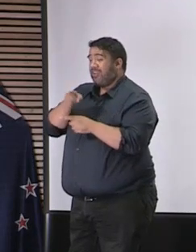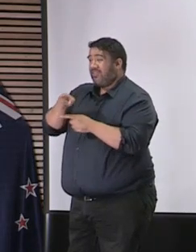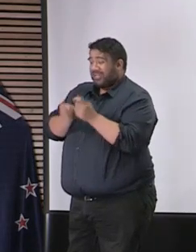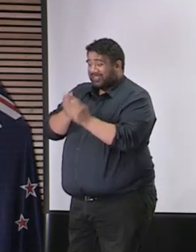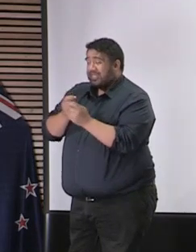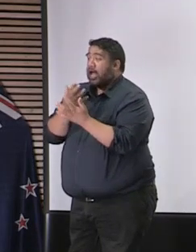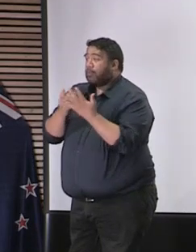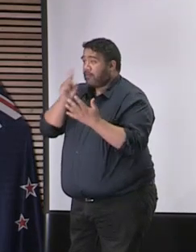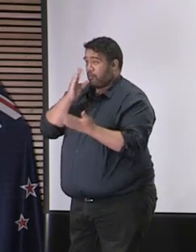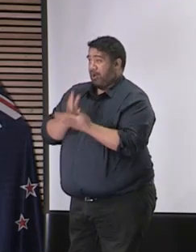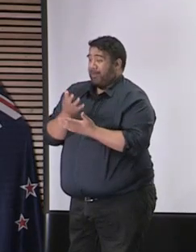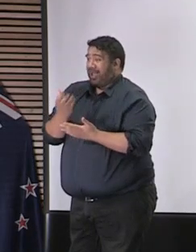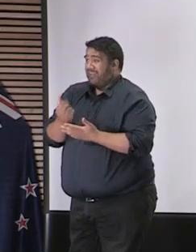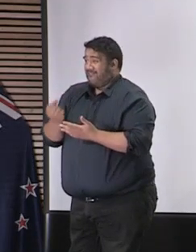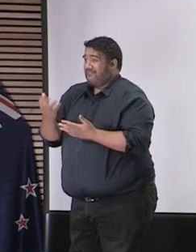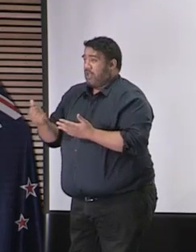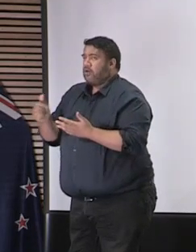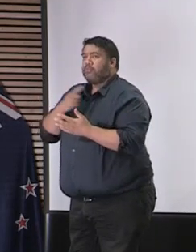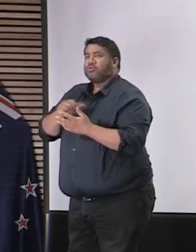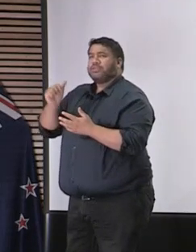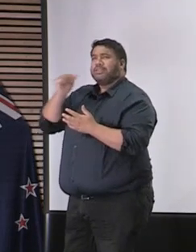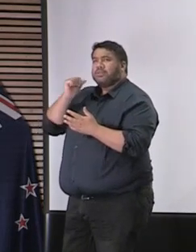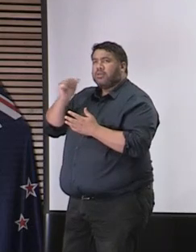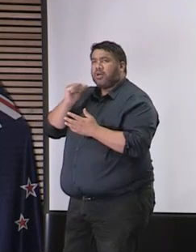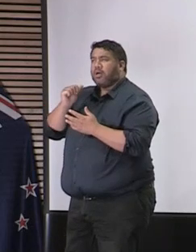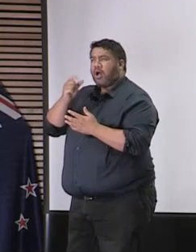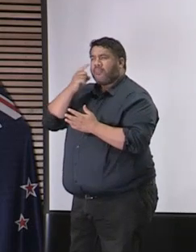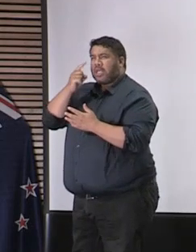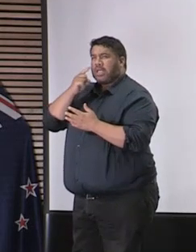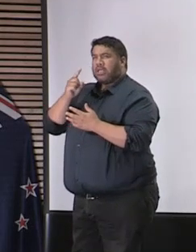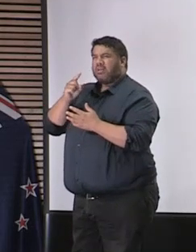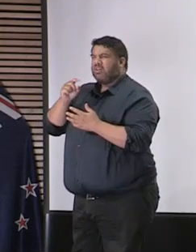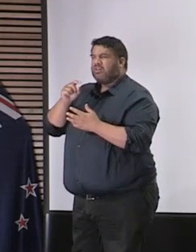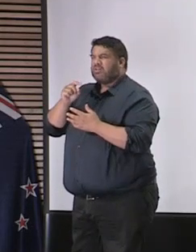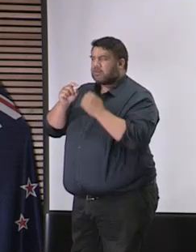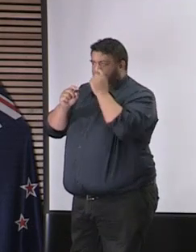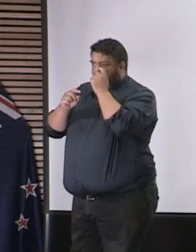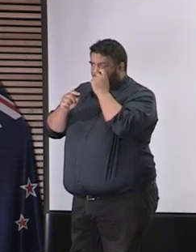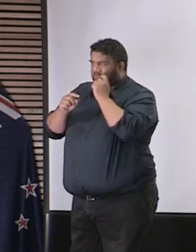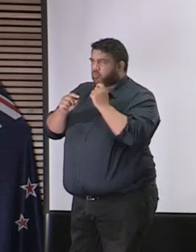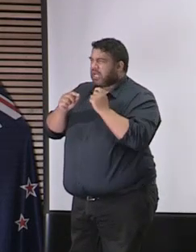Bloomfield will come back with is extra analysis around the rate of positivity withship that testing because my